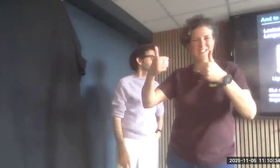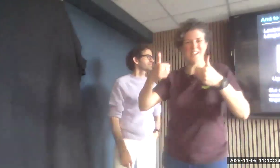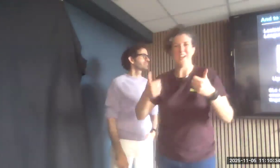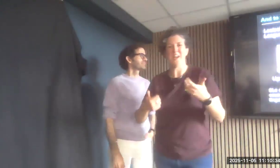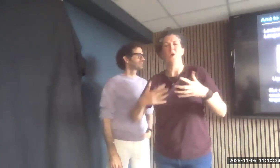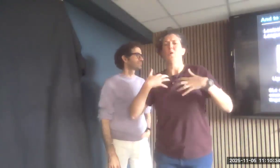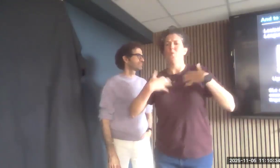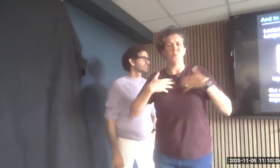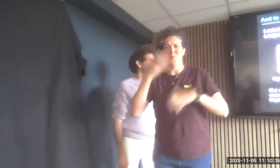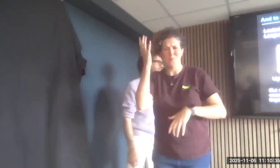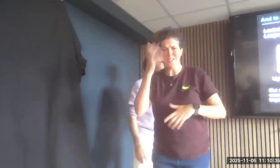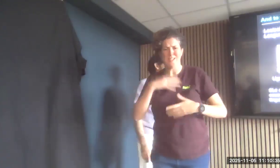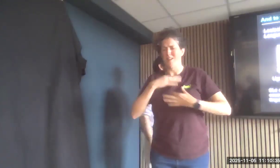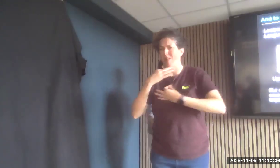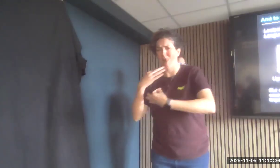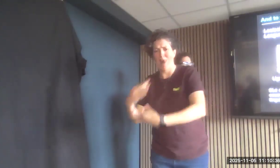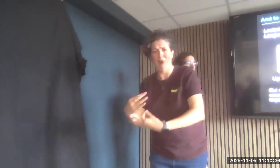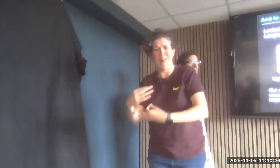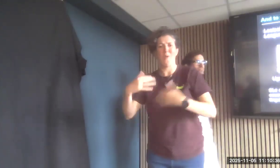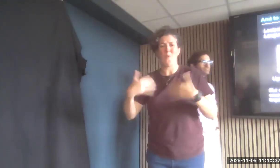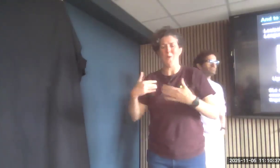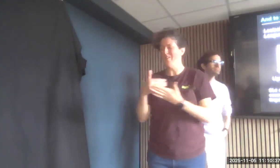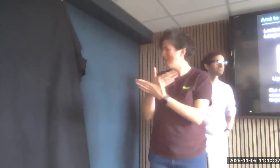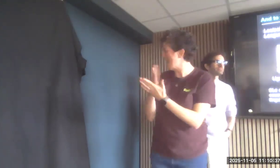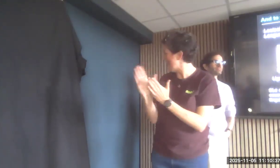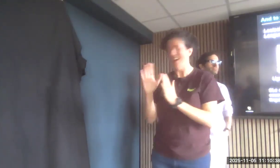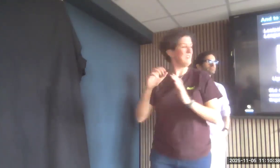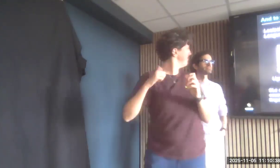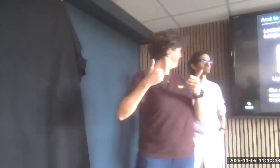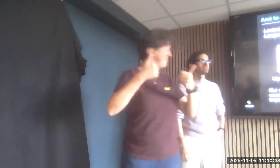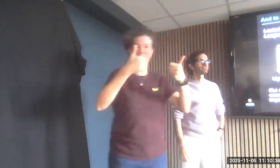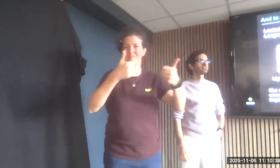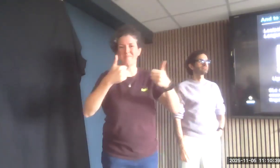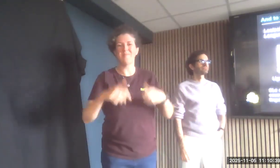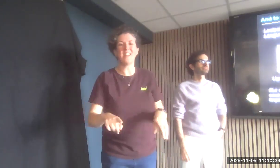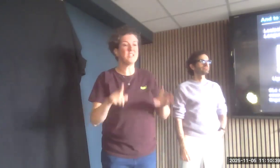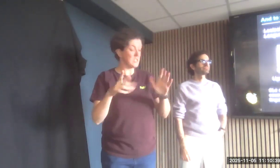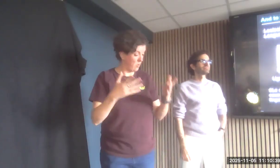Lovely, thank you. Thank you so much. Wonderful presentation, really fascinating stuff there.